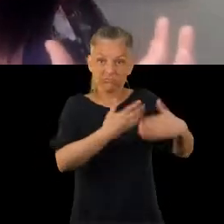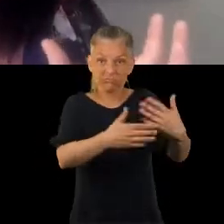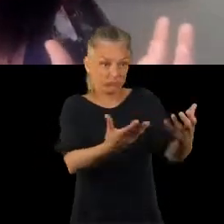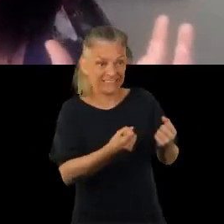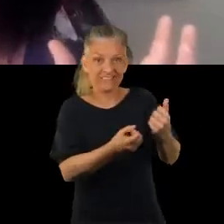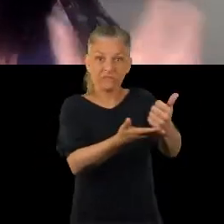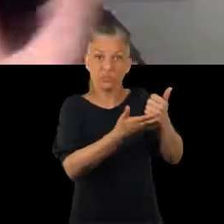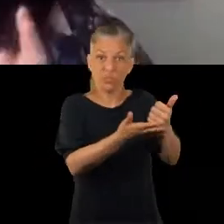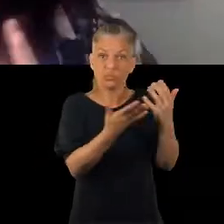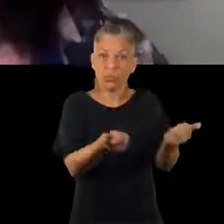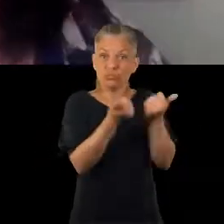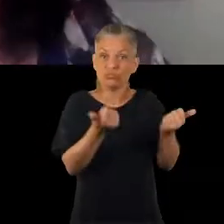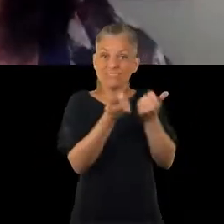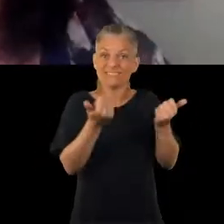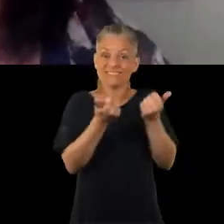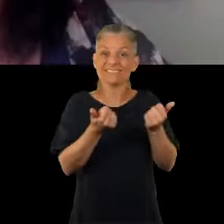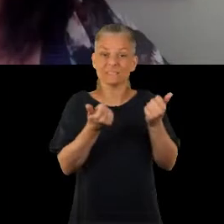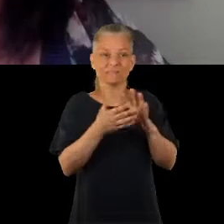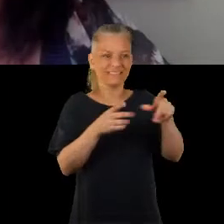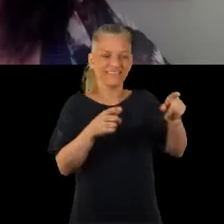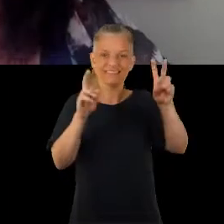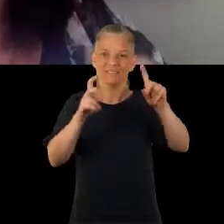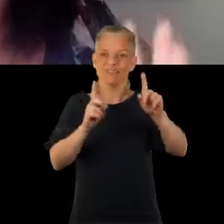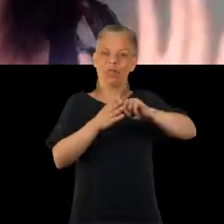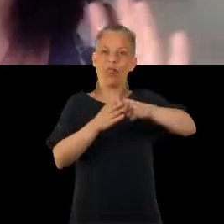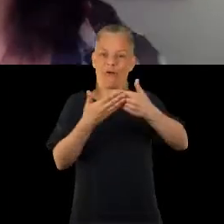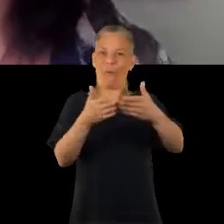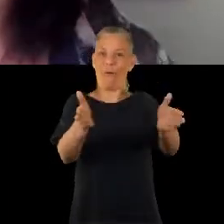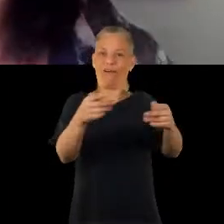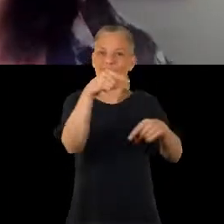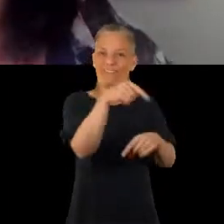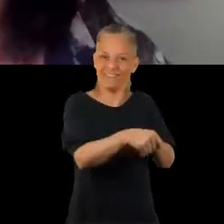very different, but they can work beautifully together. They work amazingly together if you